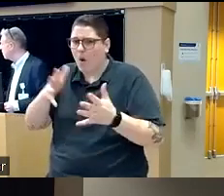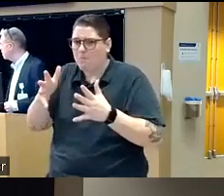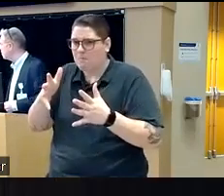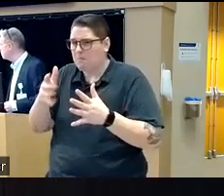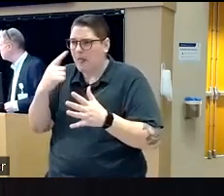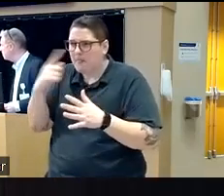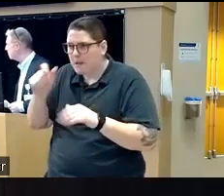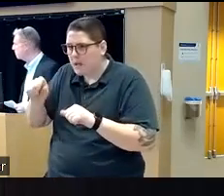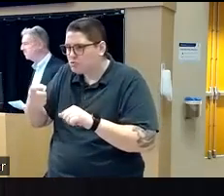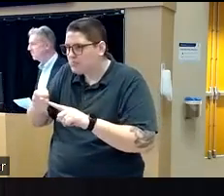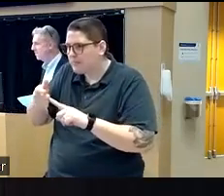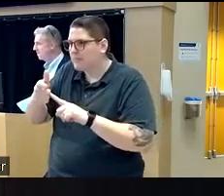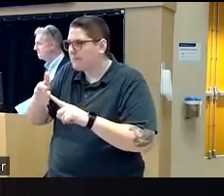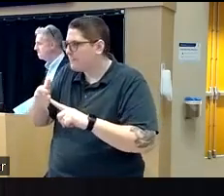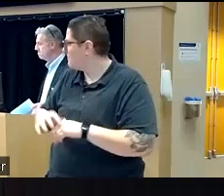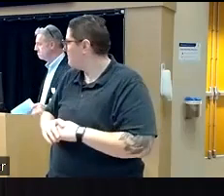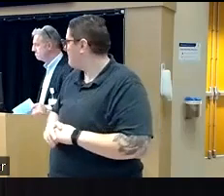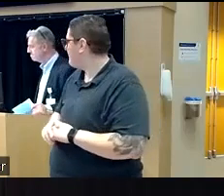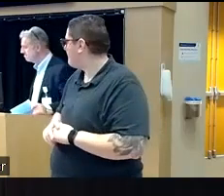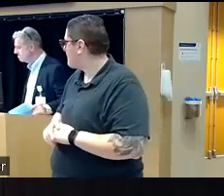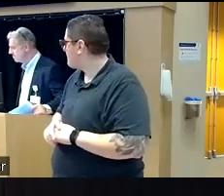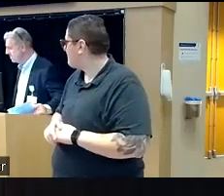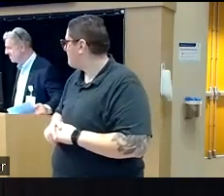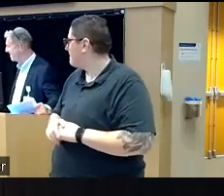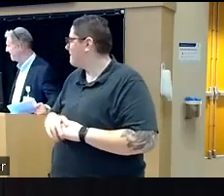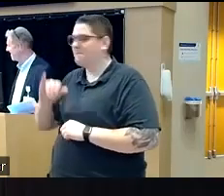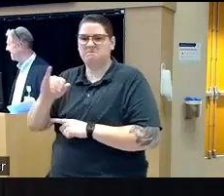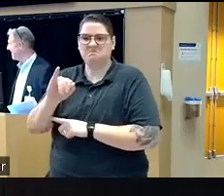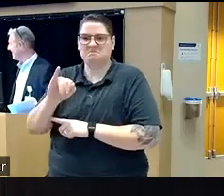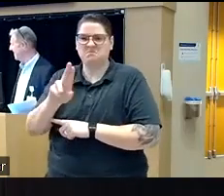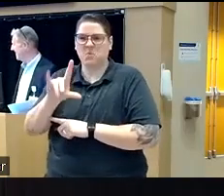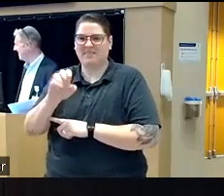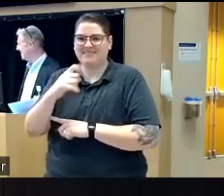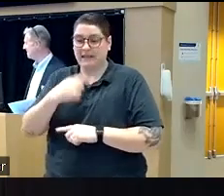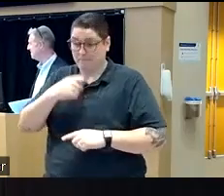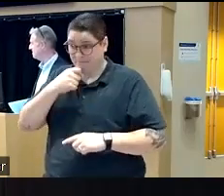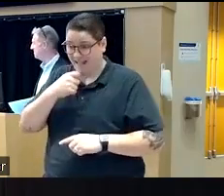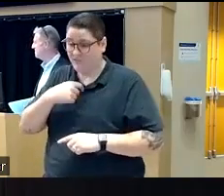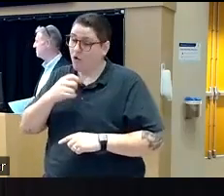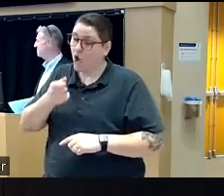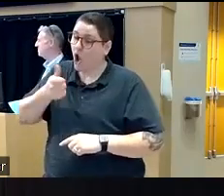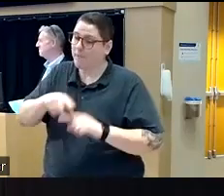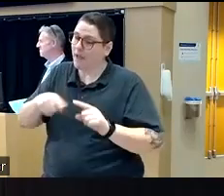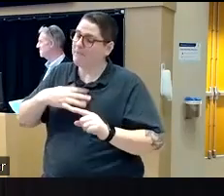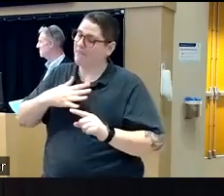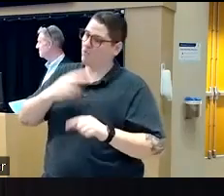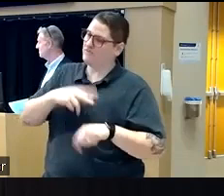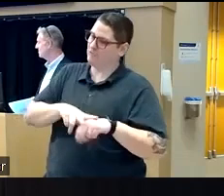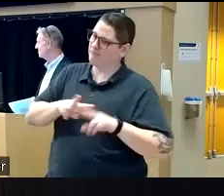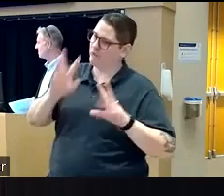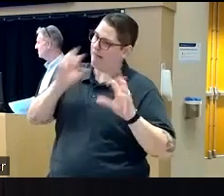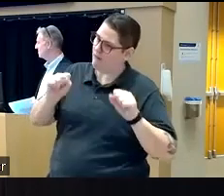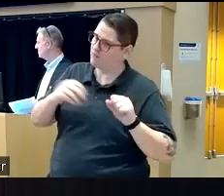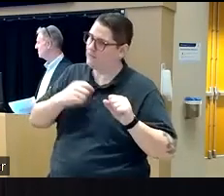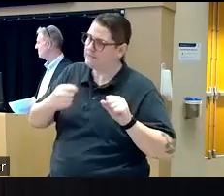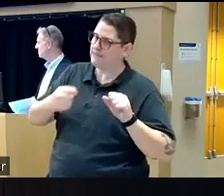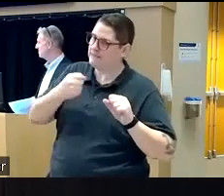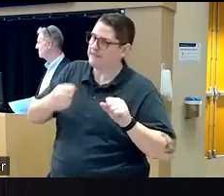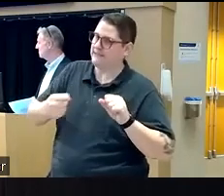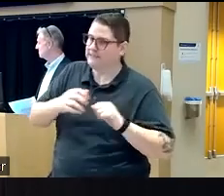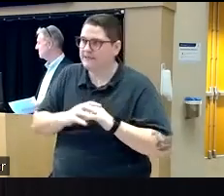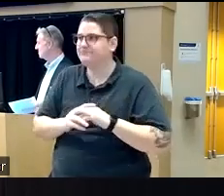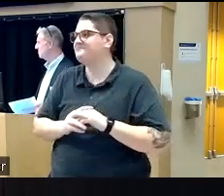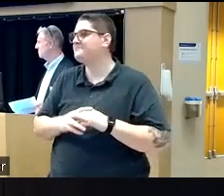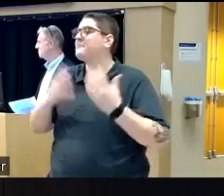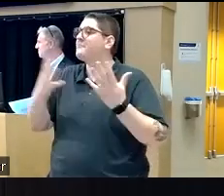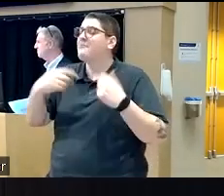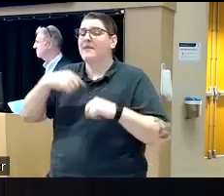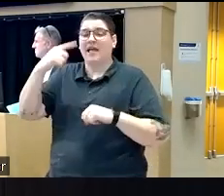little lever up got it I think but I'm also very loud okay so I I think that strong recovery not